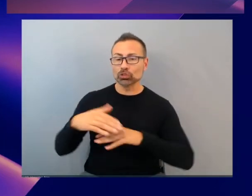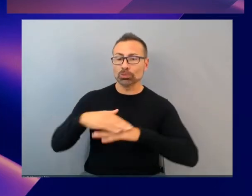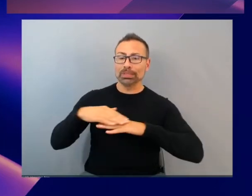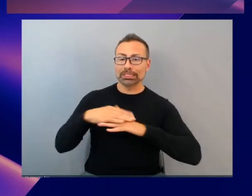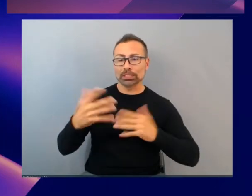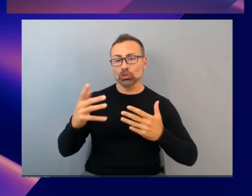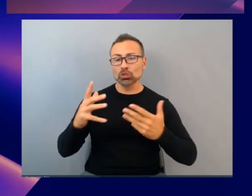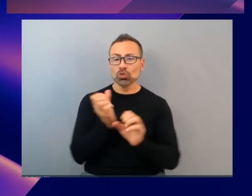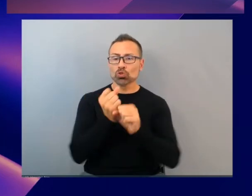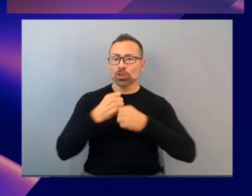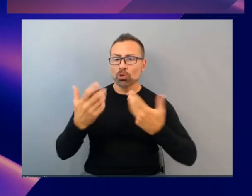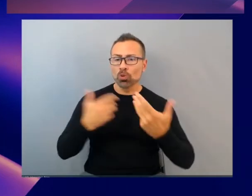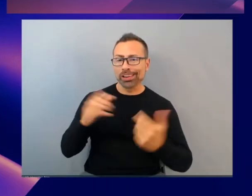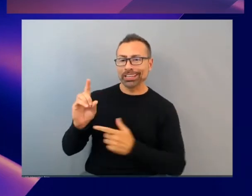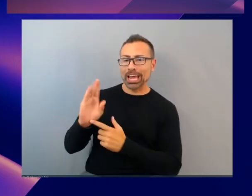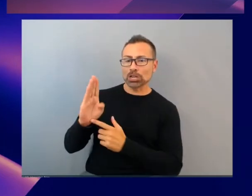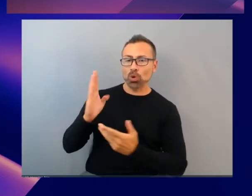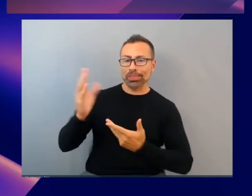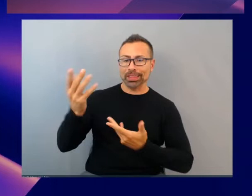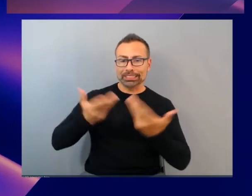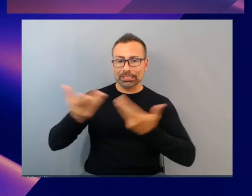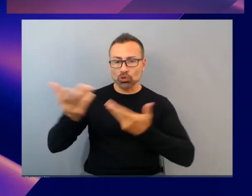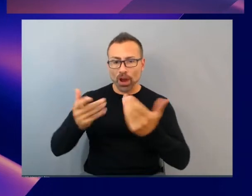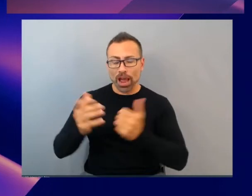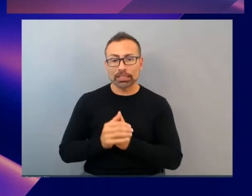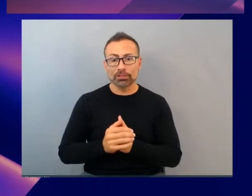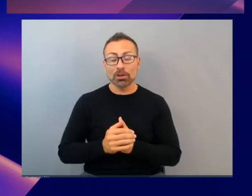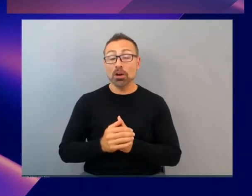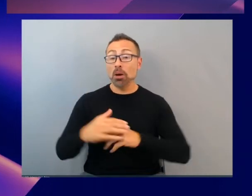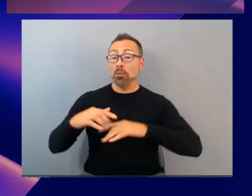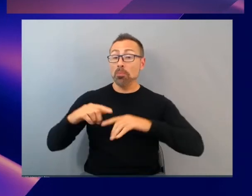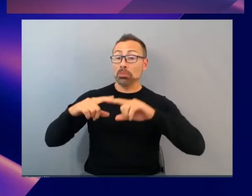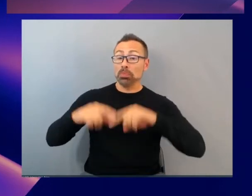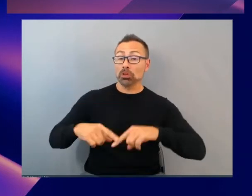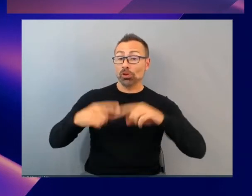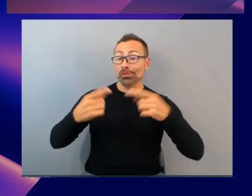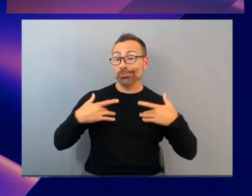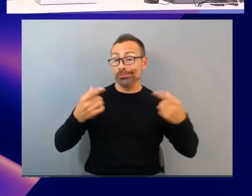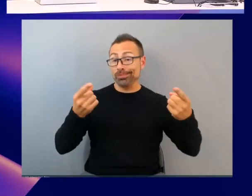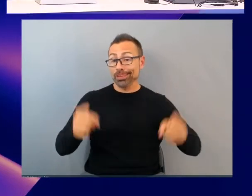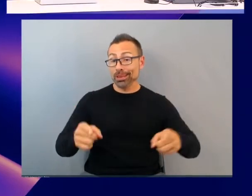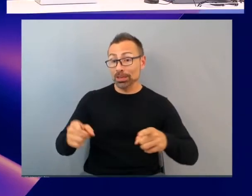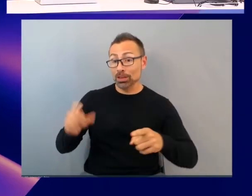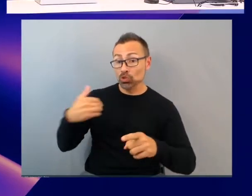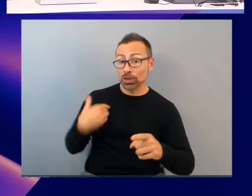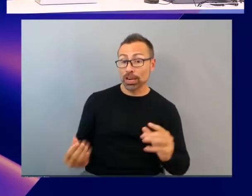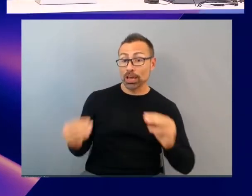based on what's the, what is happening. You can add more items based on the demand, right?